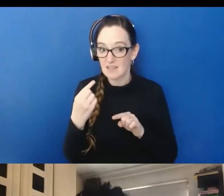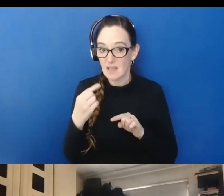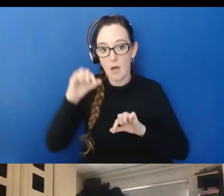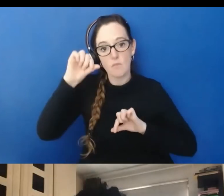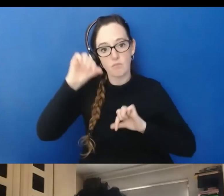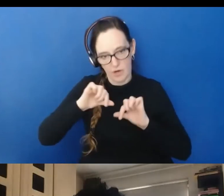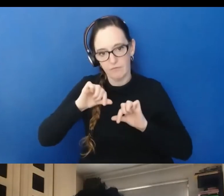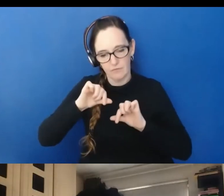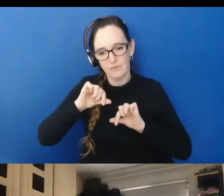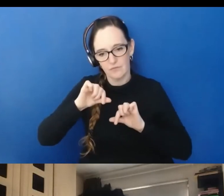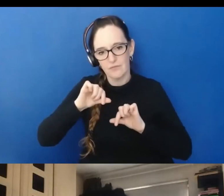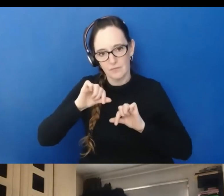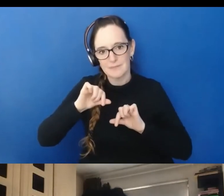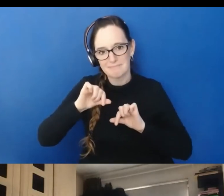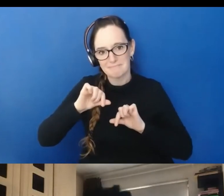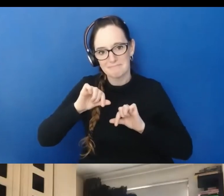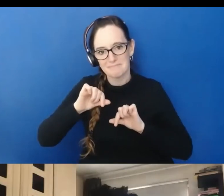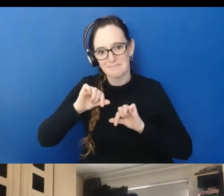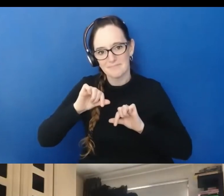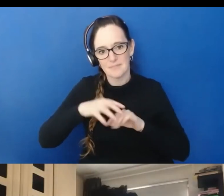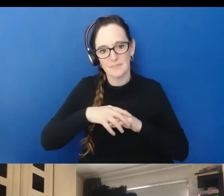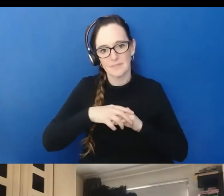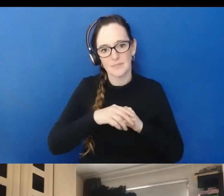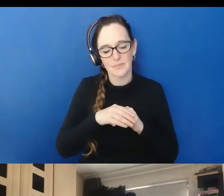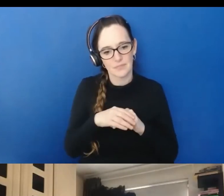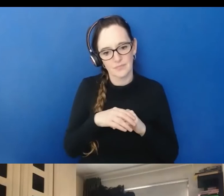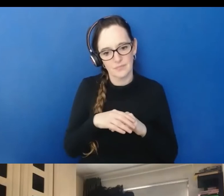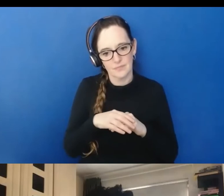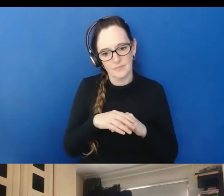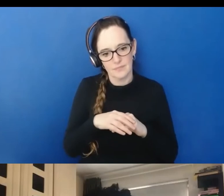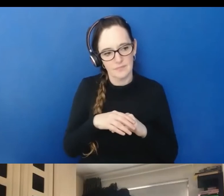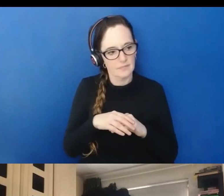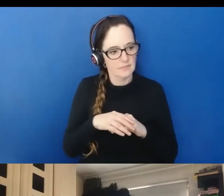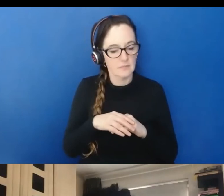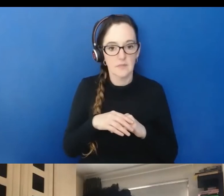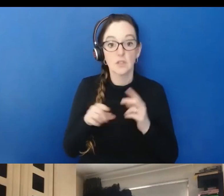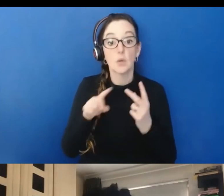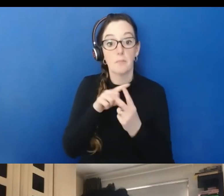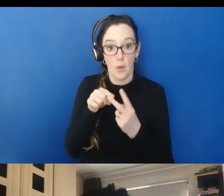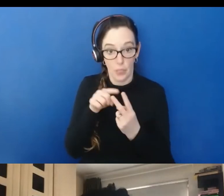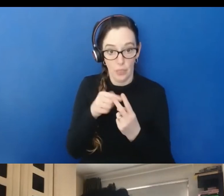but I think it's important to ask this one. Could each of you give us an example of the